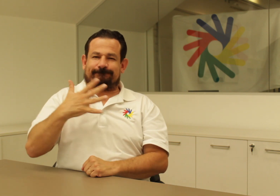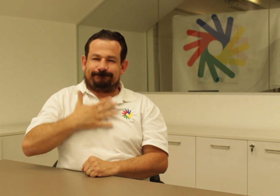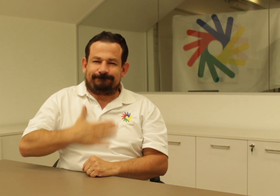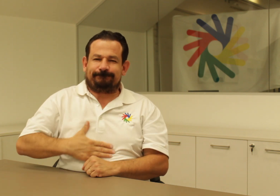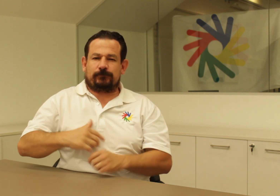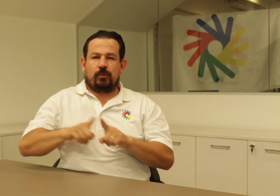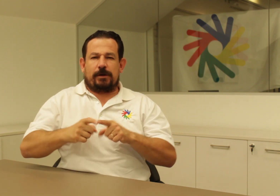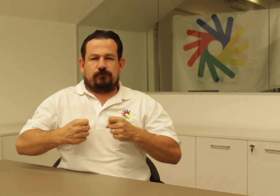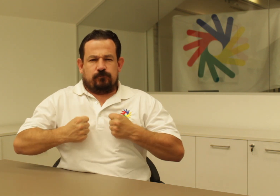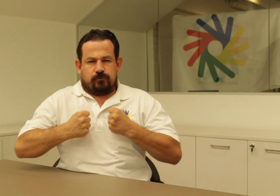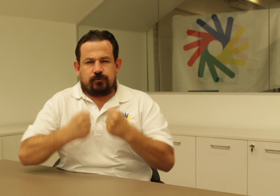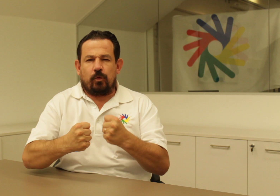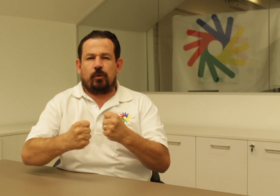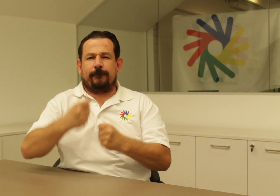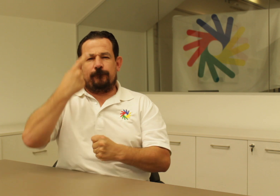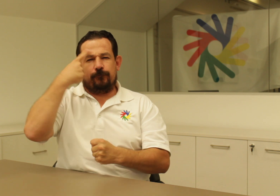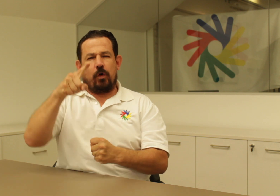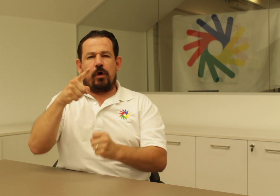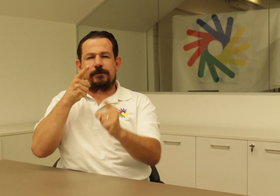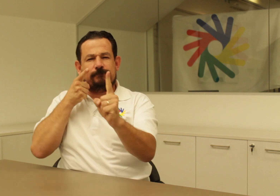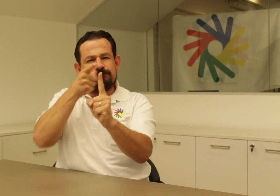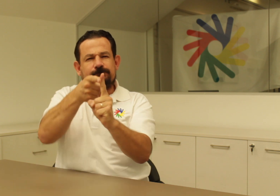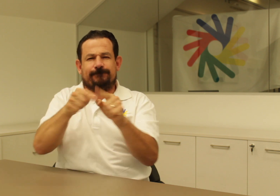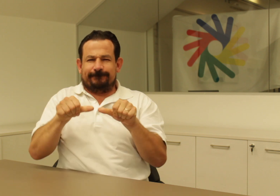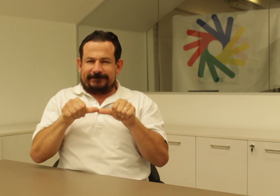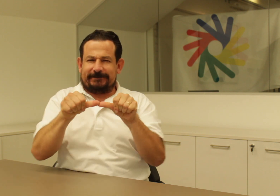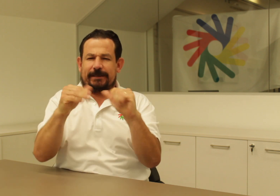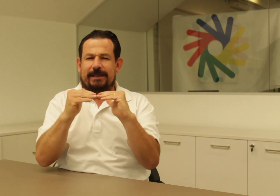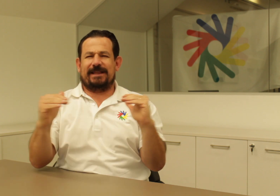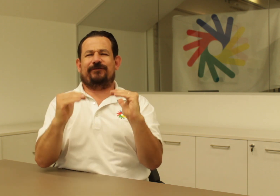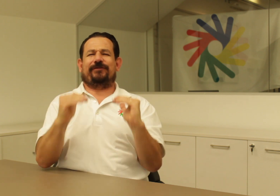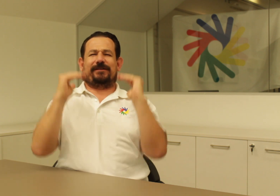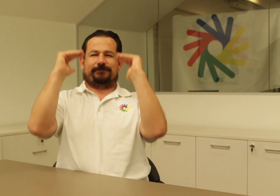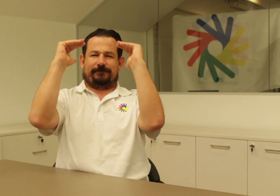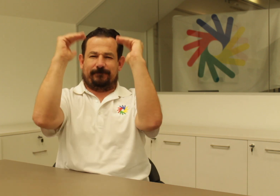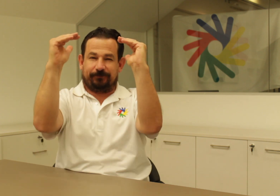of continuing to advance excellence for Deaf athletes,